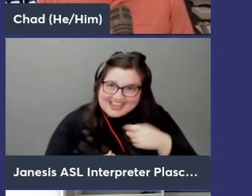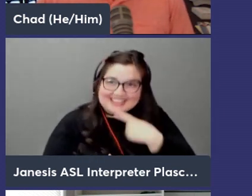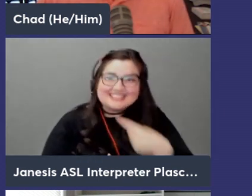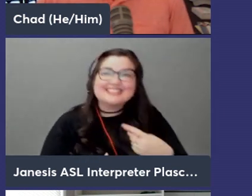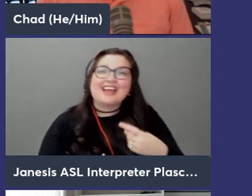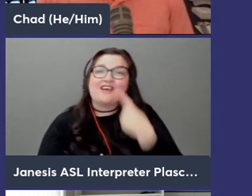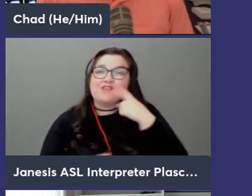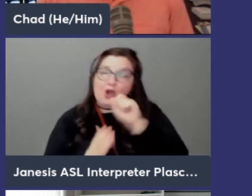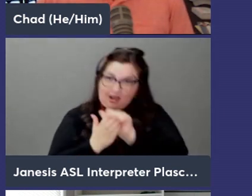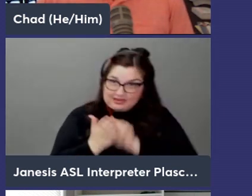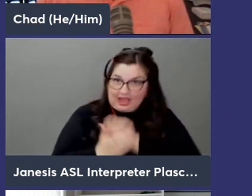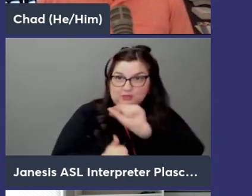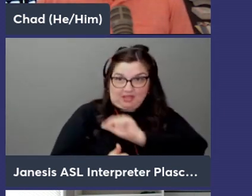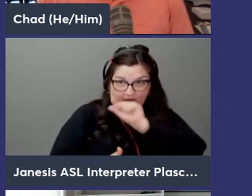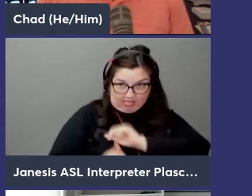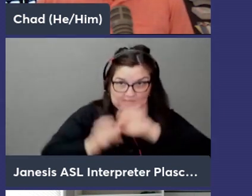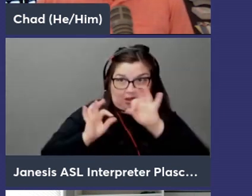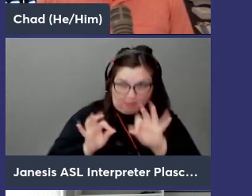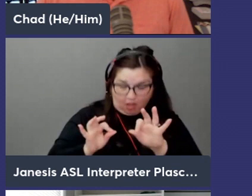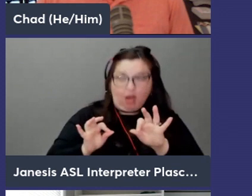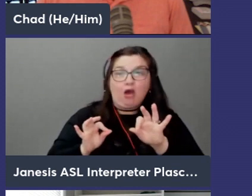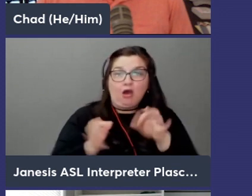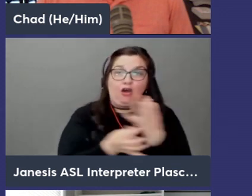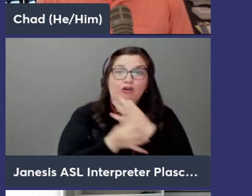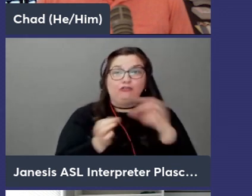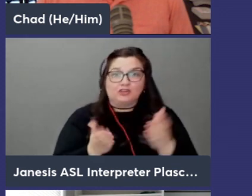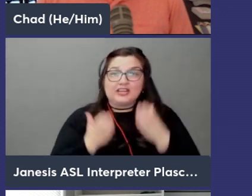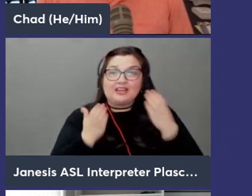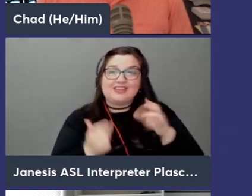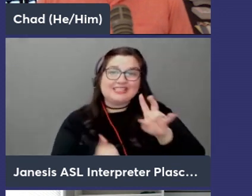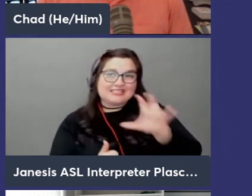you basically get 750 hours of our development size